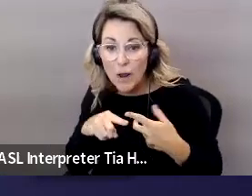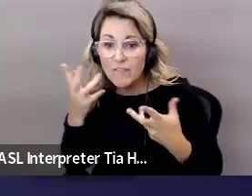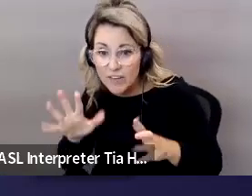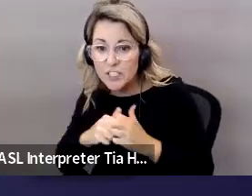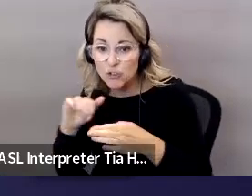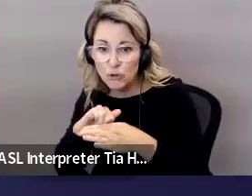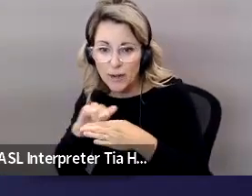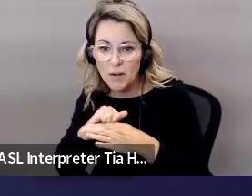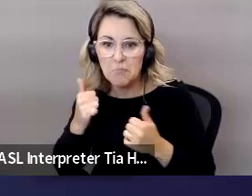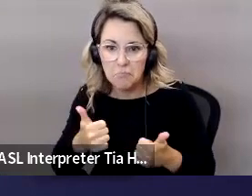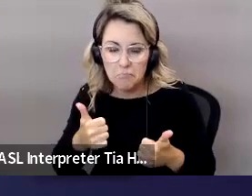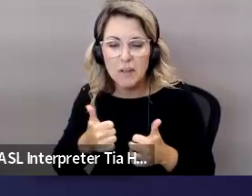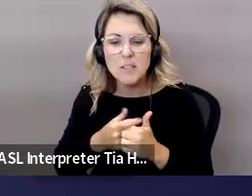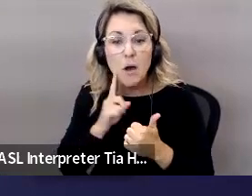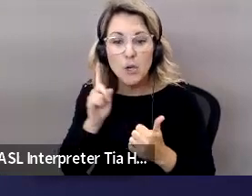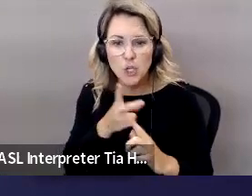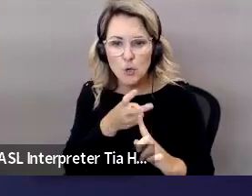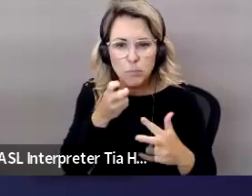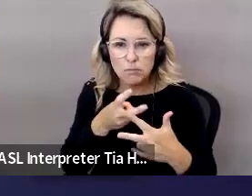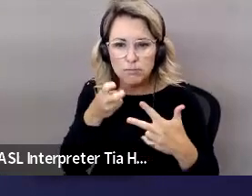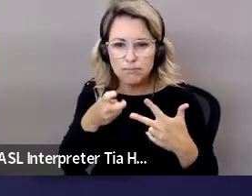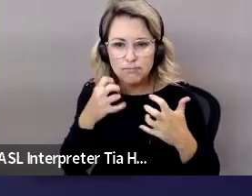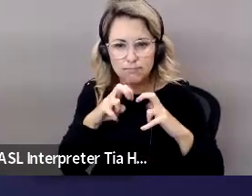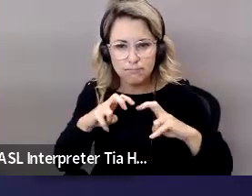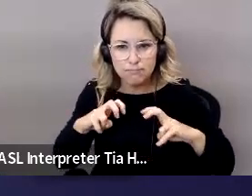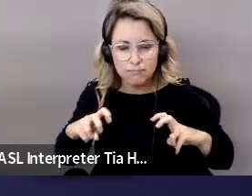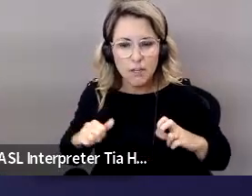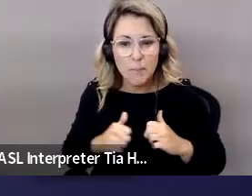pulling those apart and making sure you're using the terms in the right way for questions